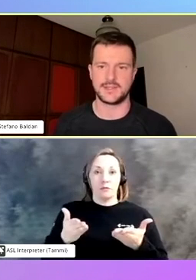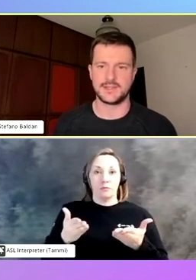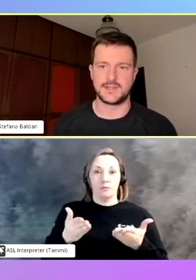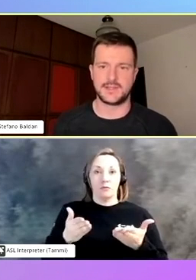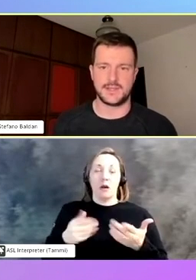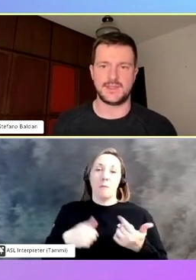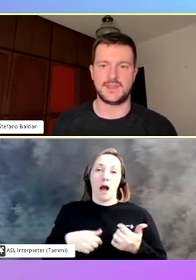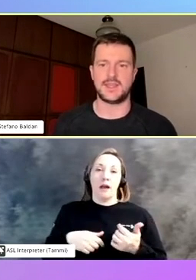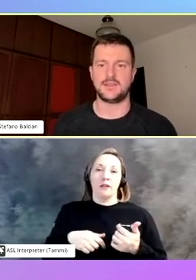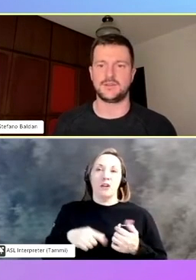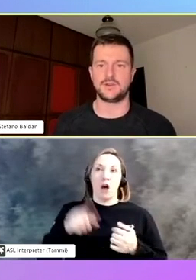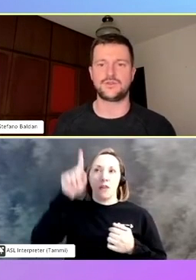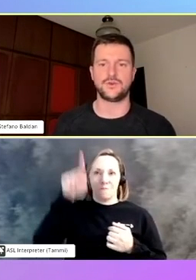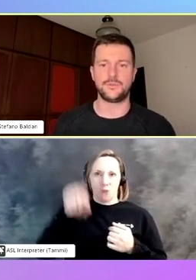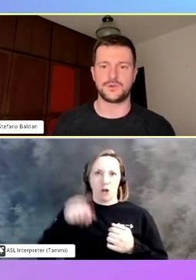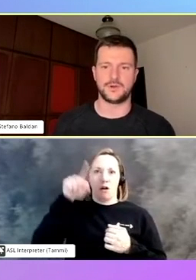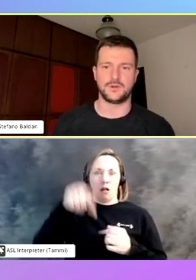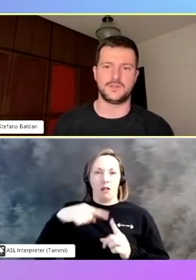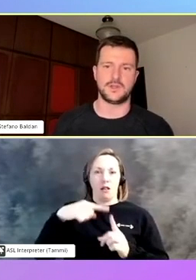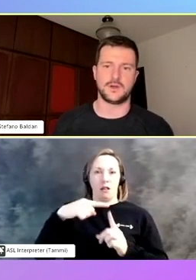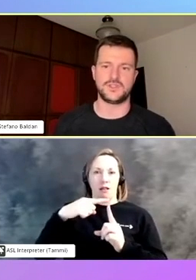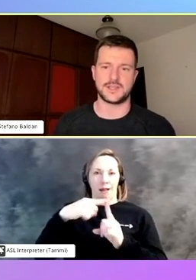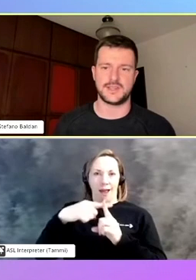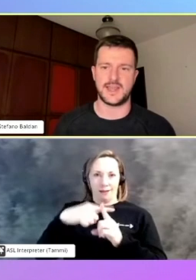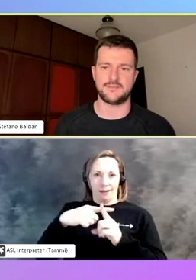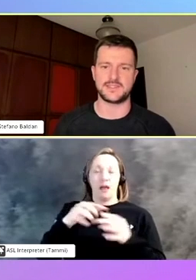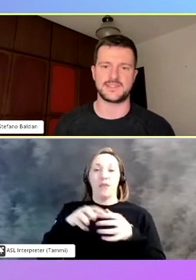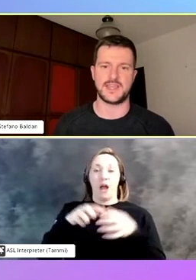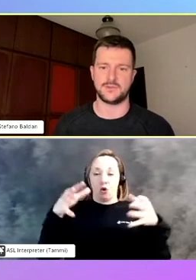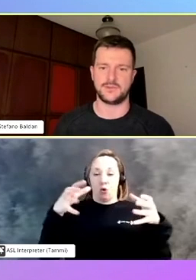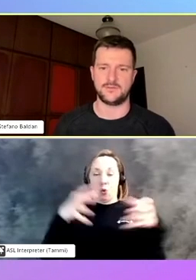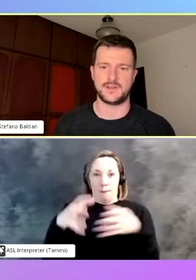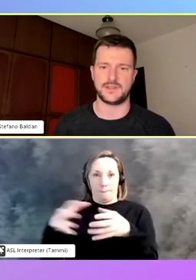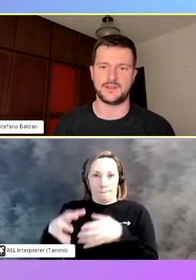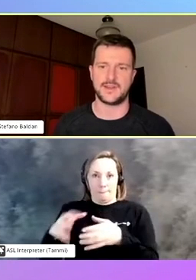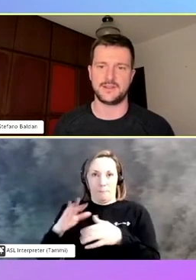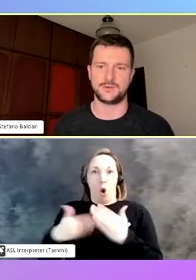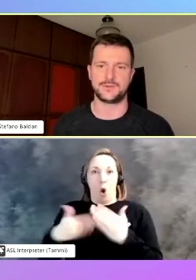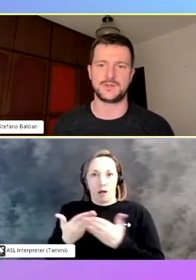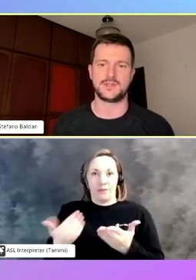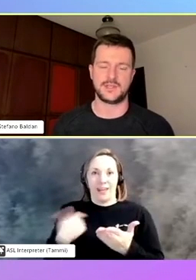we have a process for verifying compliance, what about technical or legal standards,